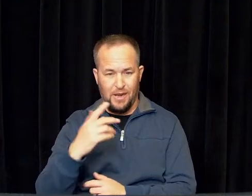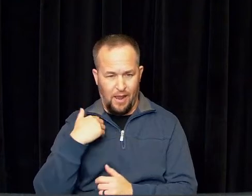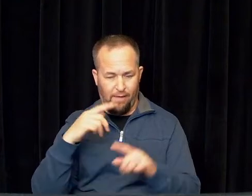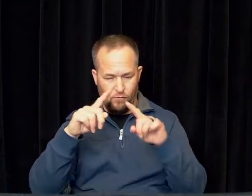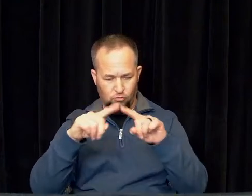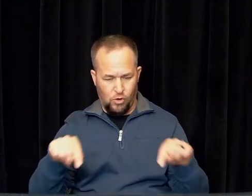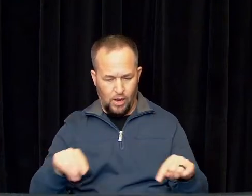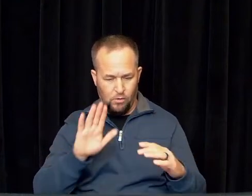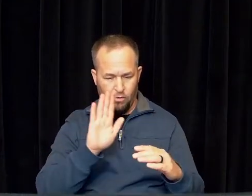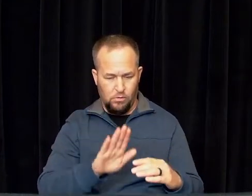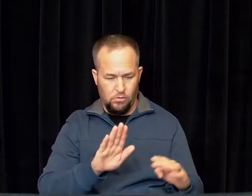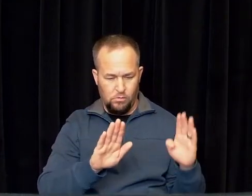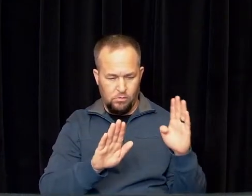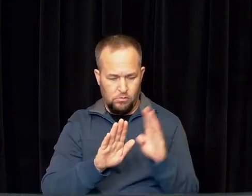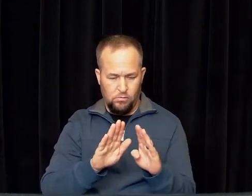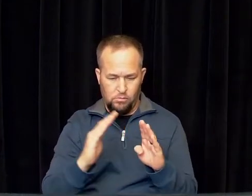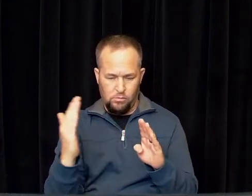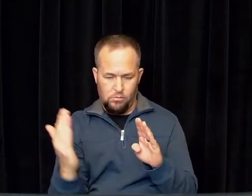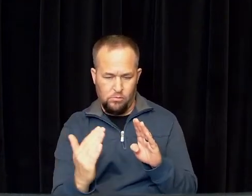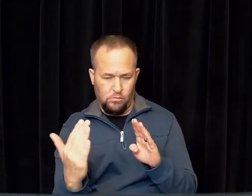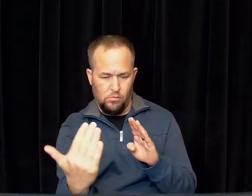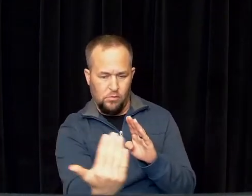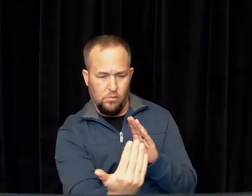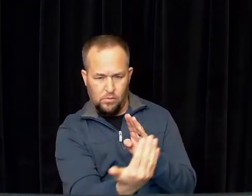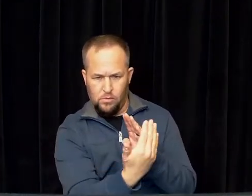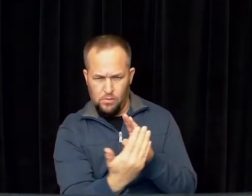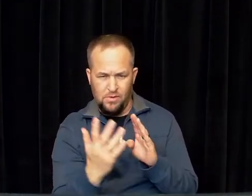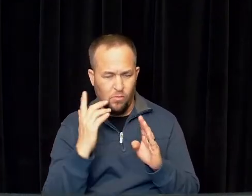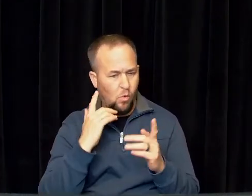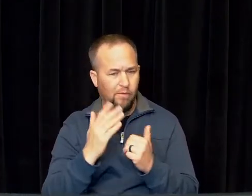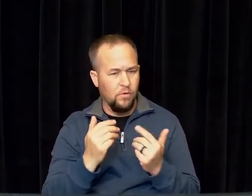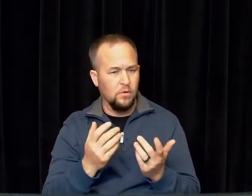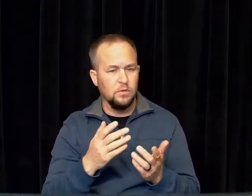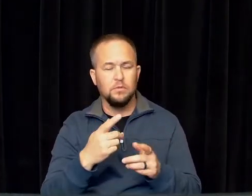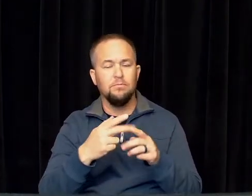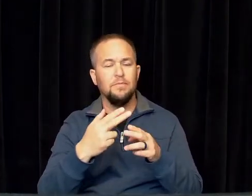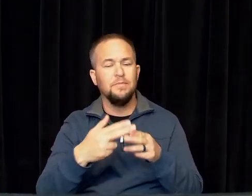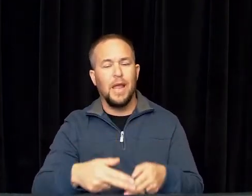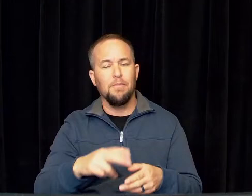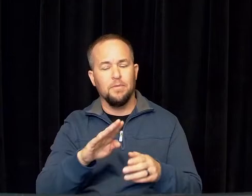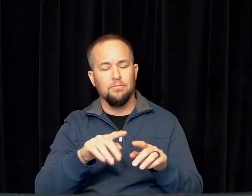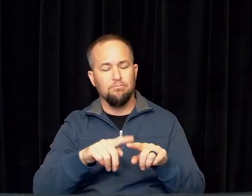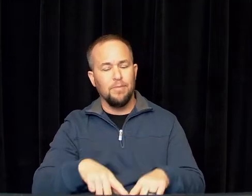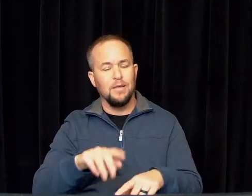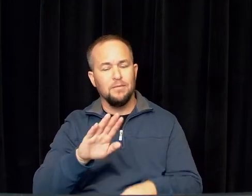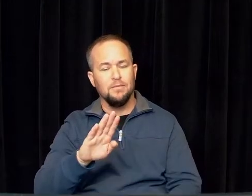that would come up to make the vertex so we just name them based on the base. On c, the rectangular